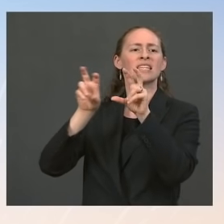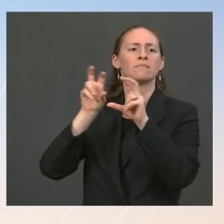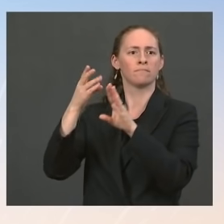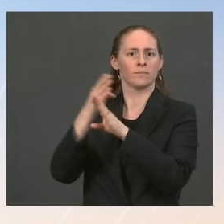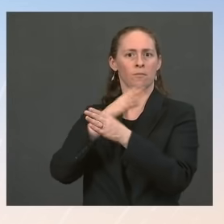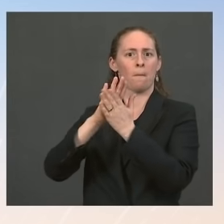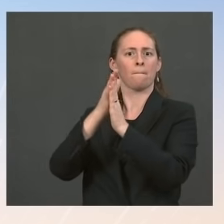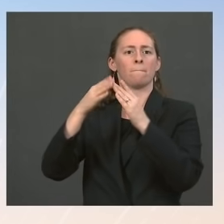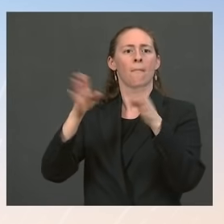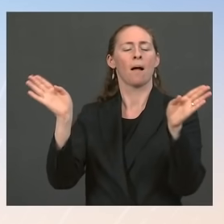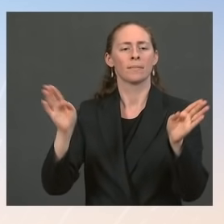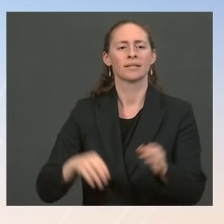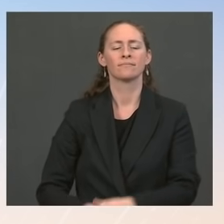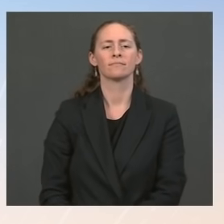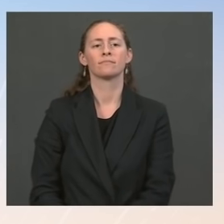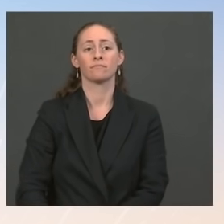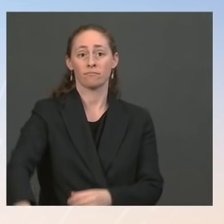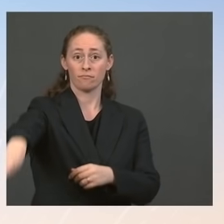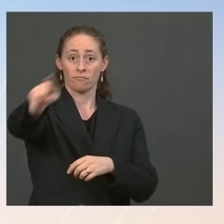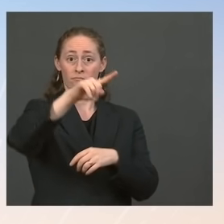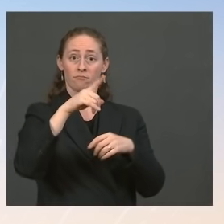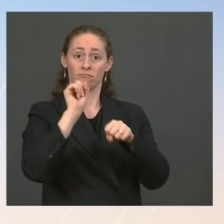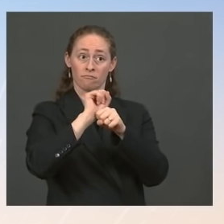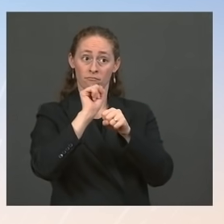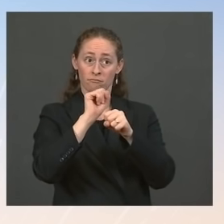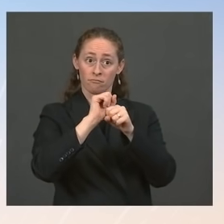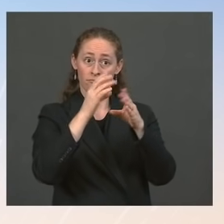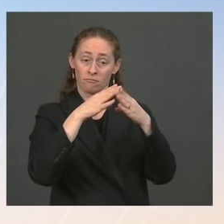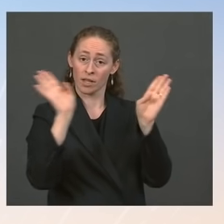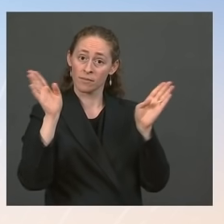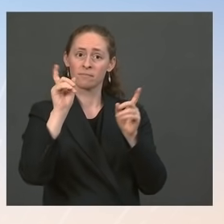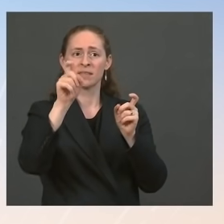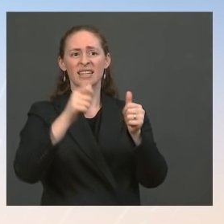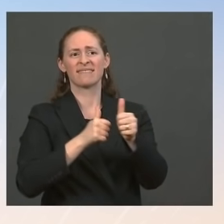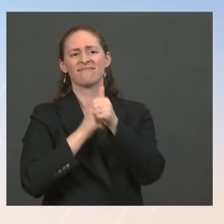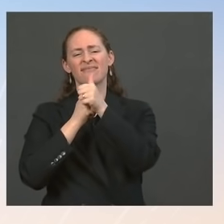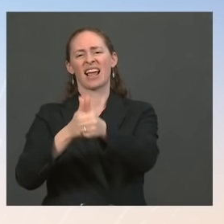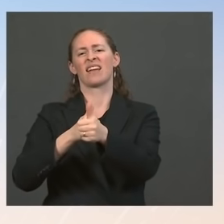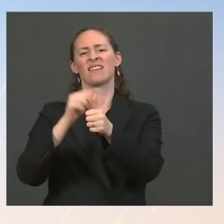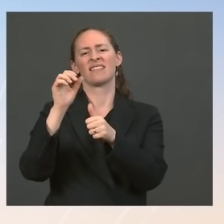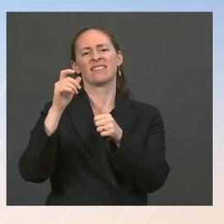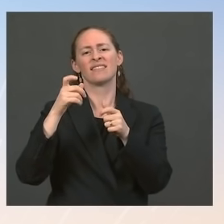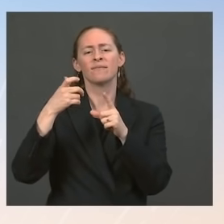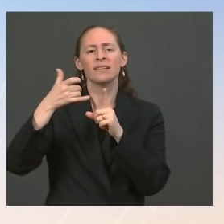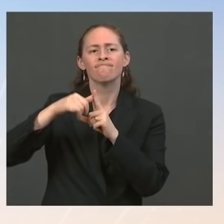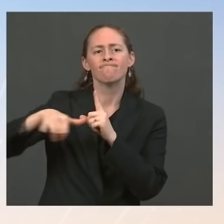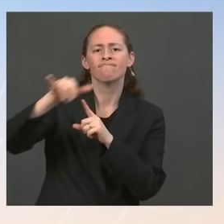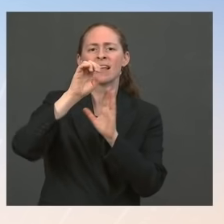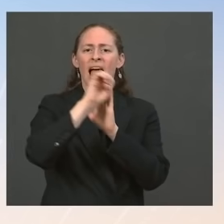should be held to the highest standards ethical standards. Obviously, we respect the independence of the Federal Reserve.